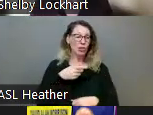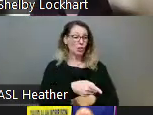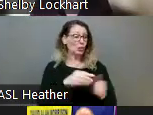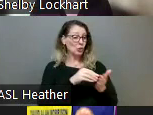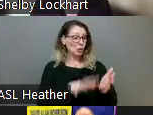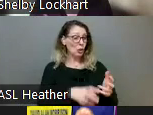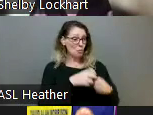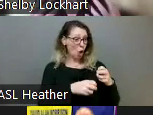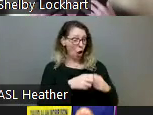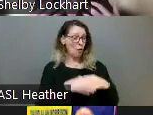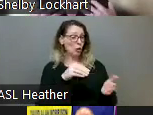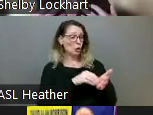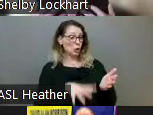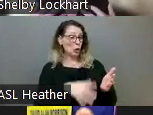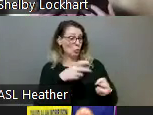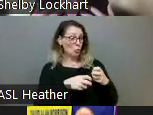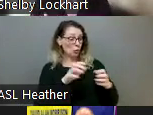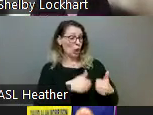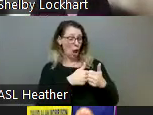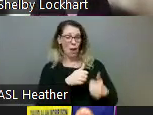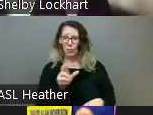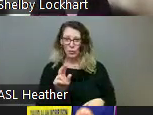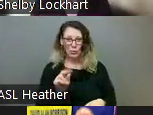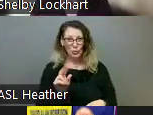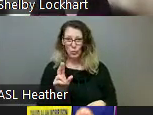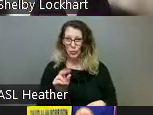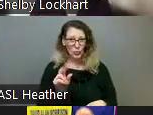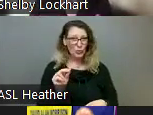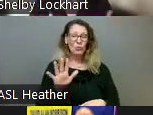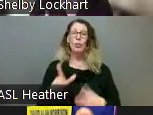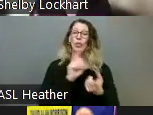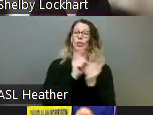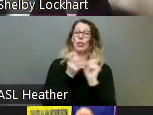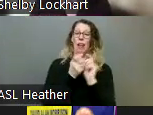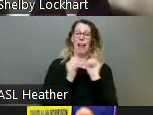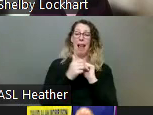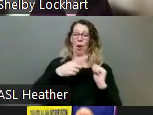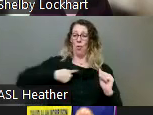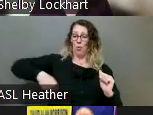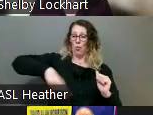challenge. It really is about changing the way we offer support to students in